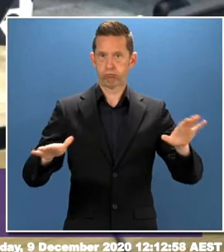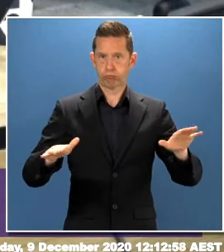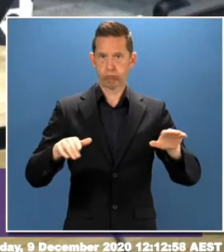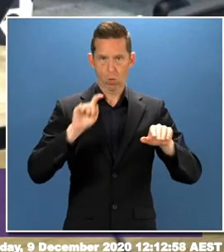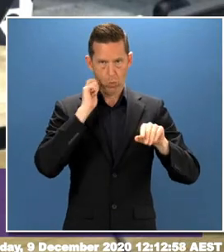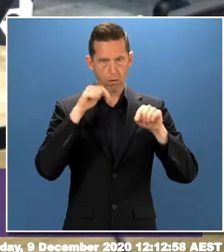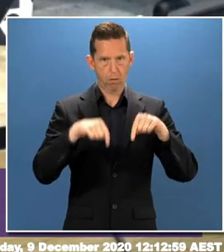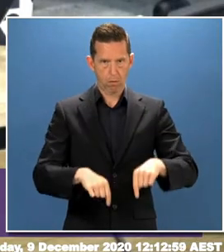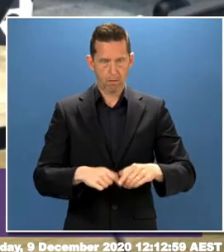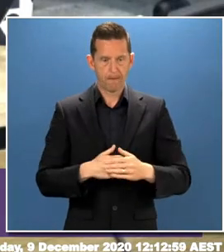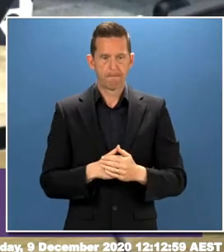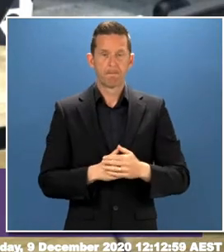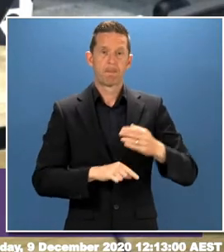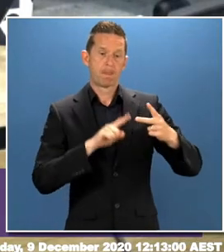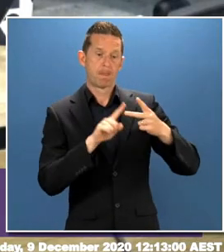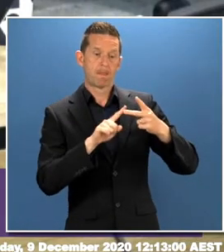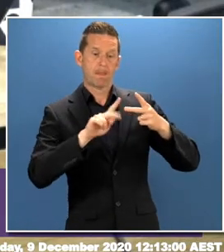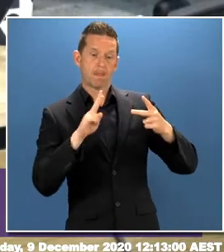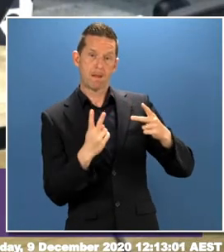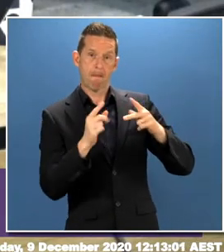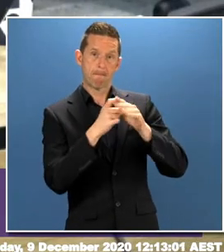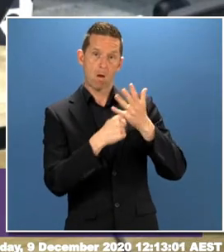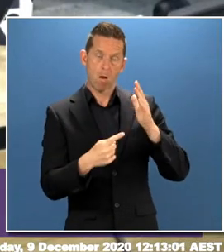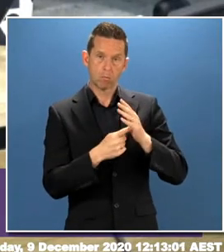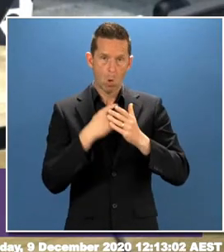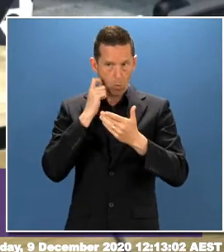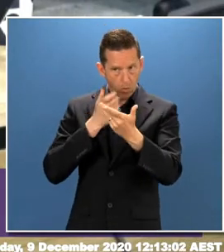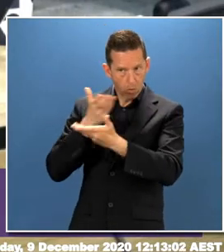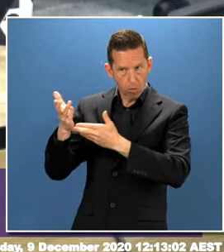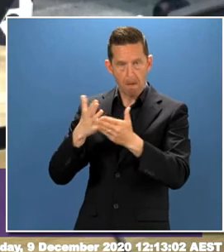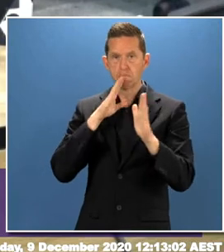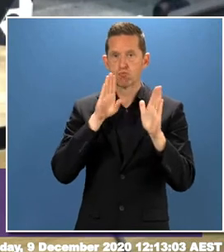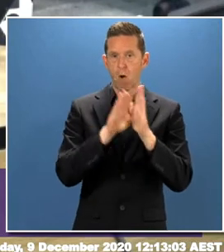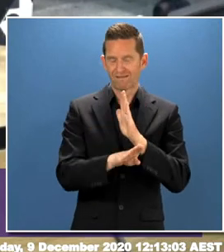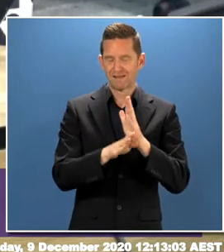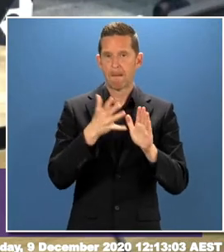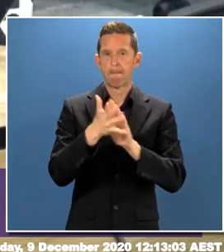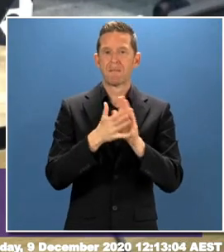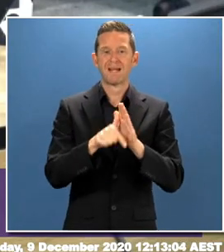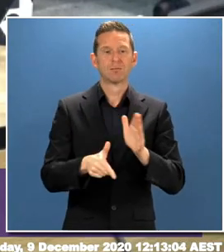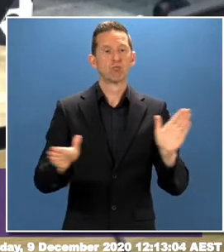Part two will be evidence that will be taken in private, which means that the hearing room will be closed